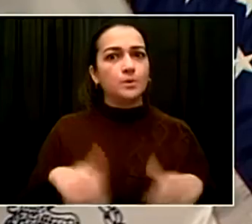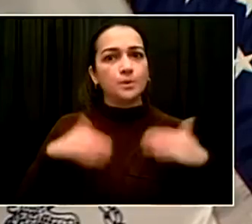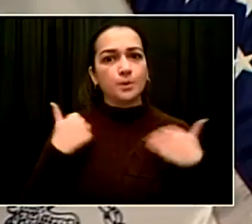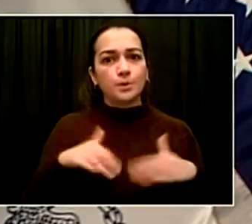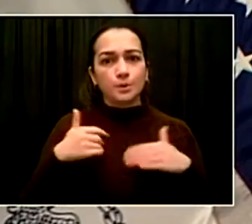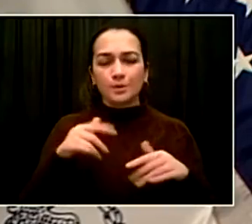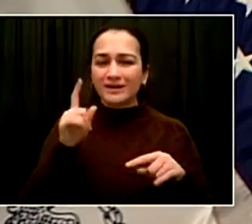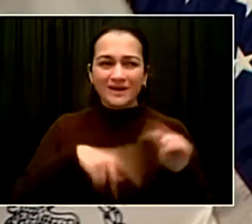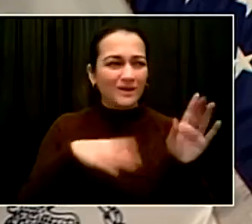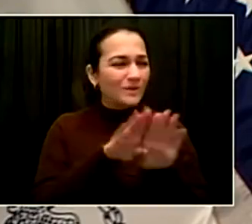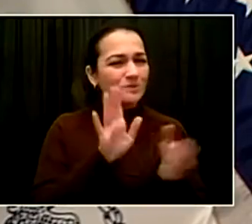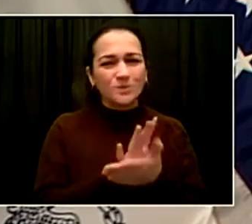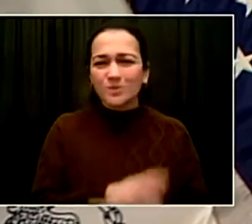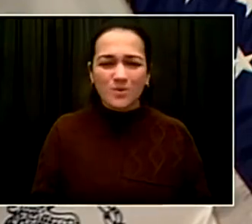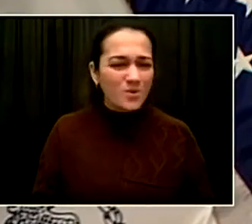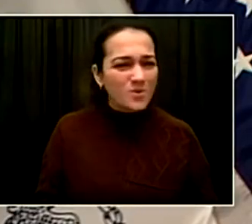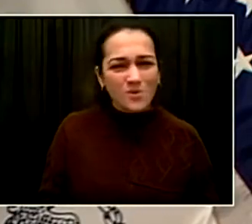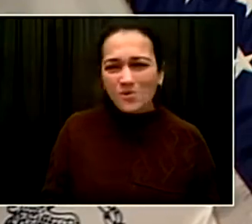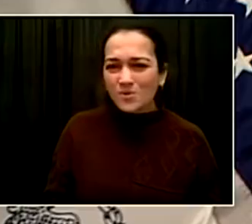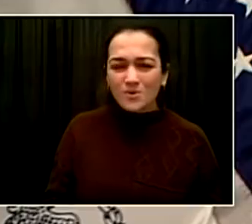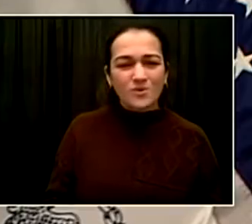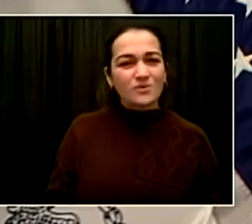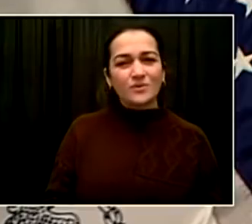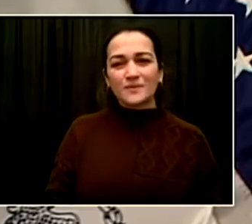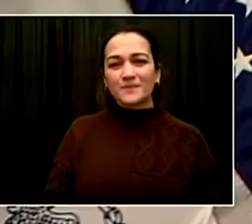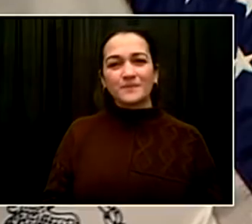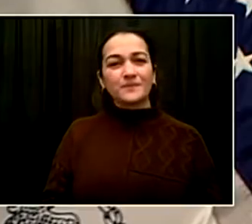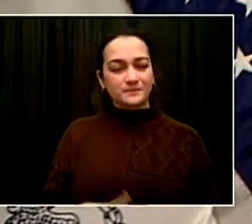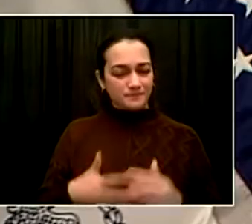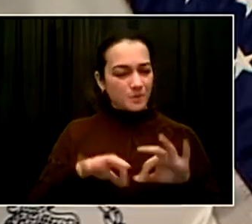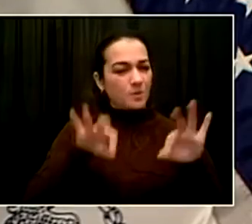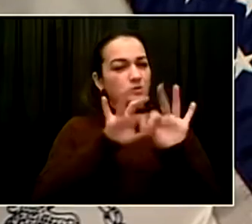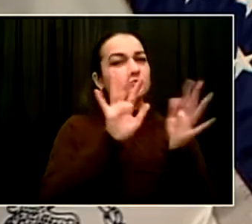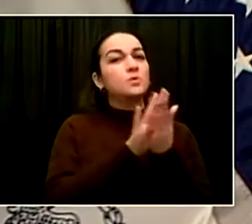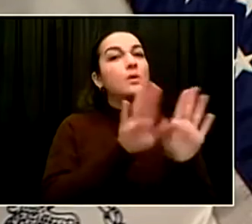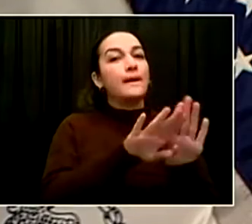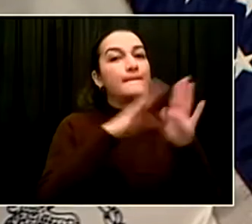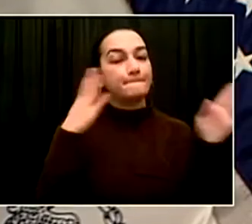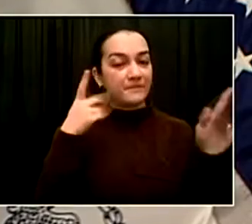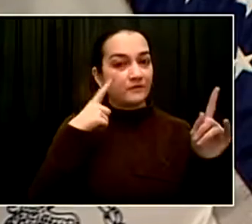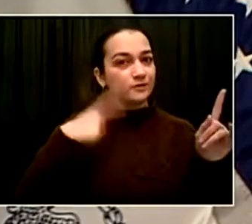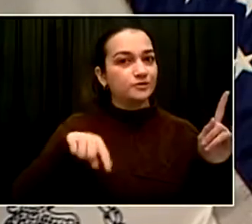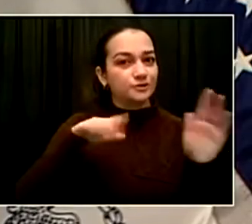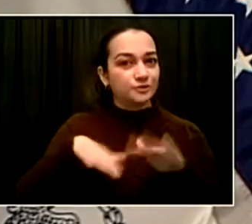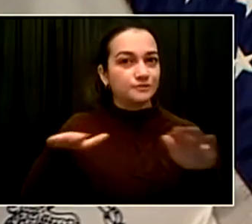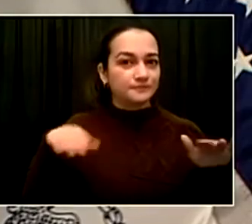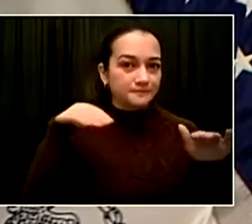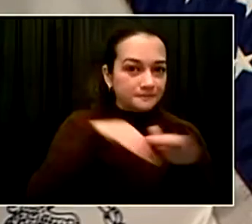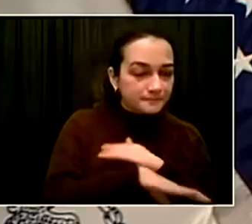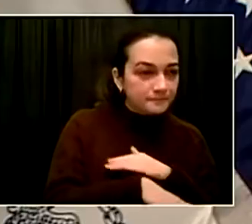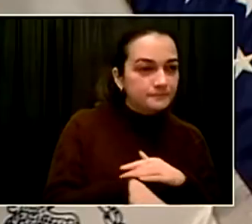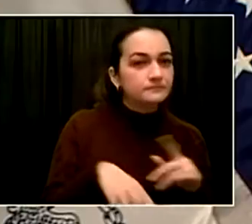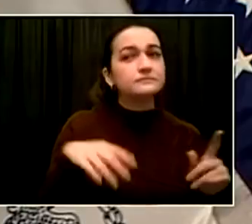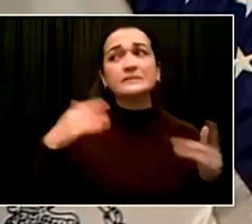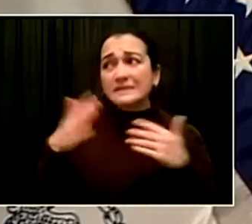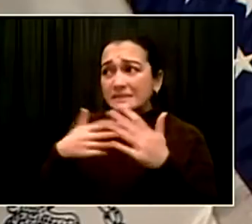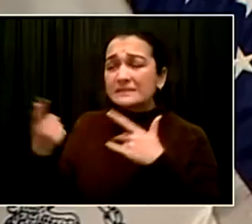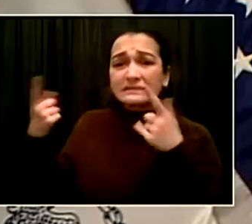KIDS BEING IN SCHOOL IS IMPORTANT FOR HEALTH AND WELL- BEING, PHYSICAL HEALTH, MENTAL HEALTH, NUTRITION THEY GET, DEVELOPMENT, AND WE BROUGHT